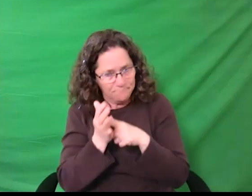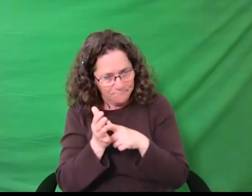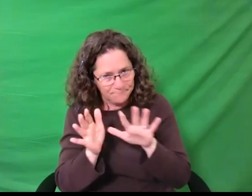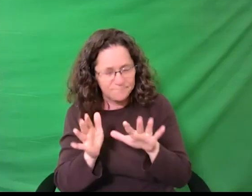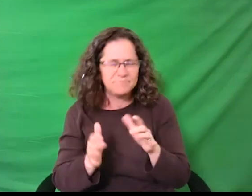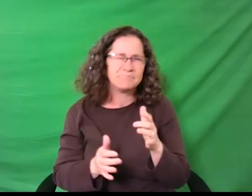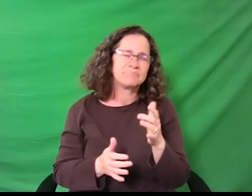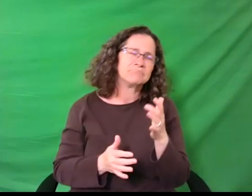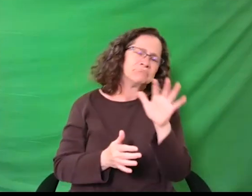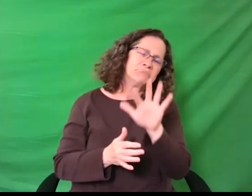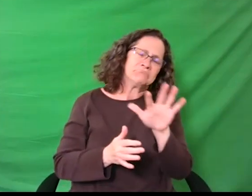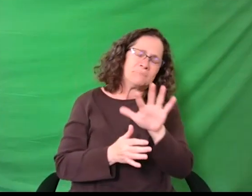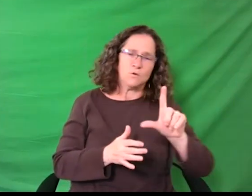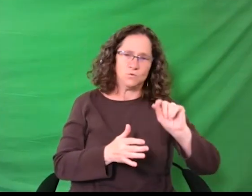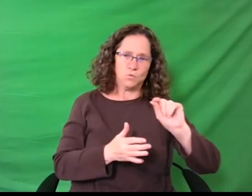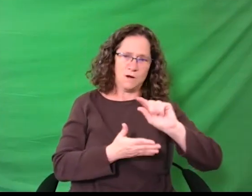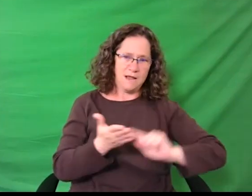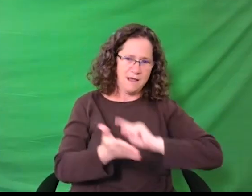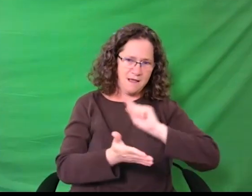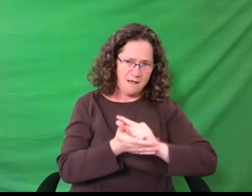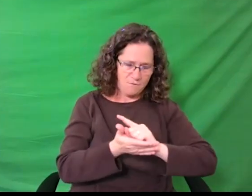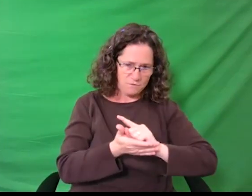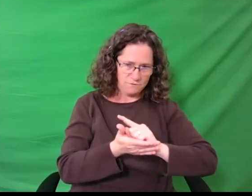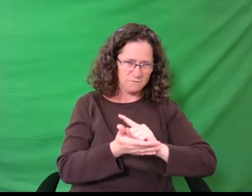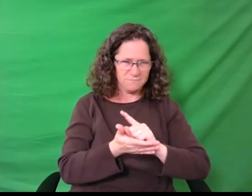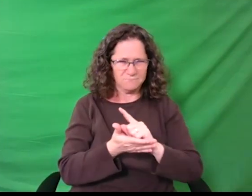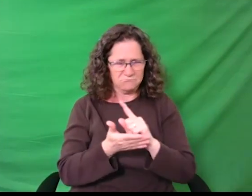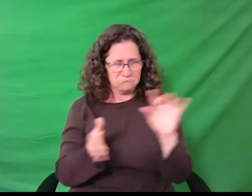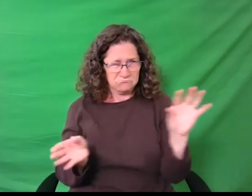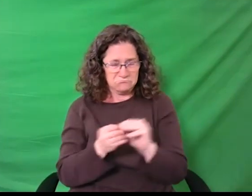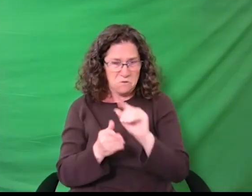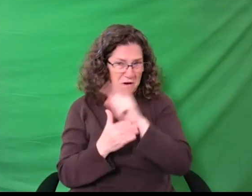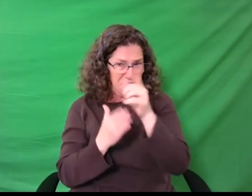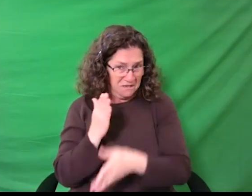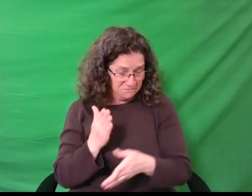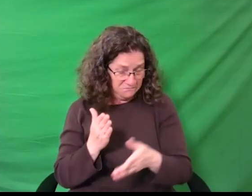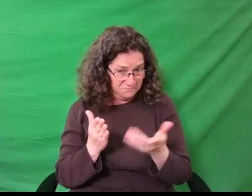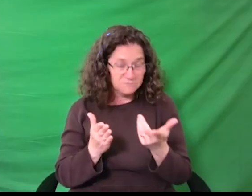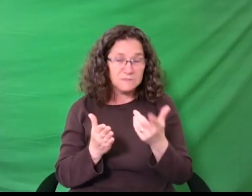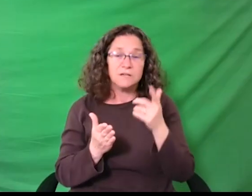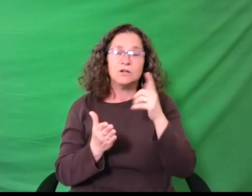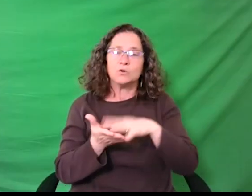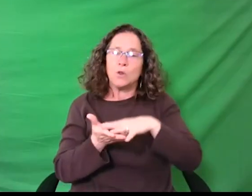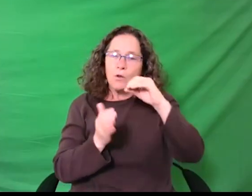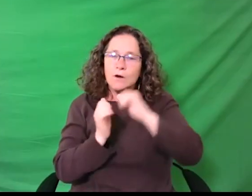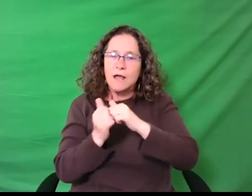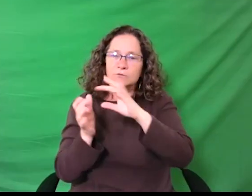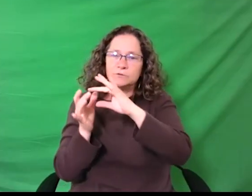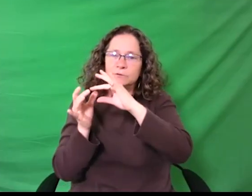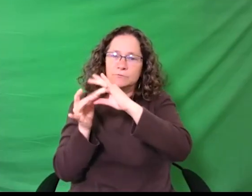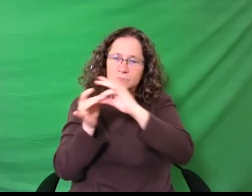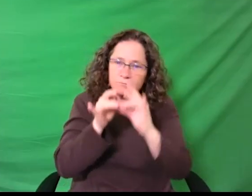or a weekend to learn the system with proficiency at the connected speech level. But you can use the chart immediately